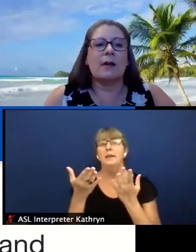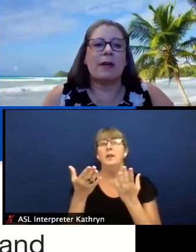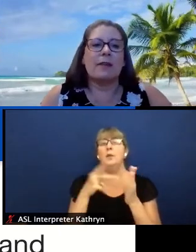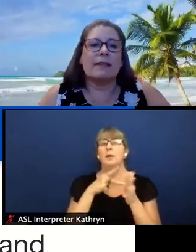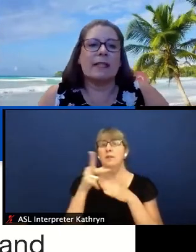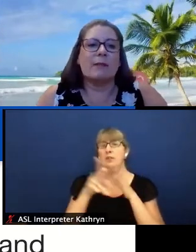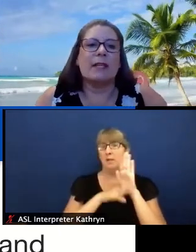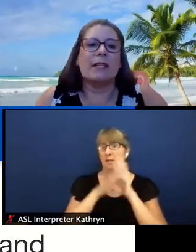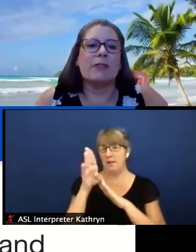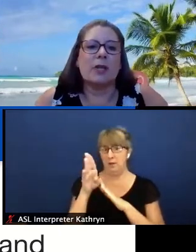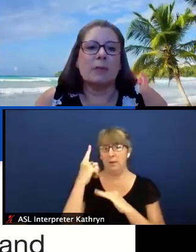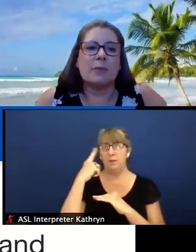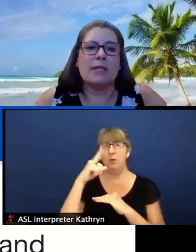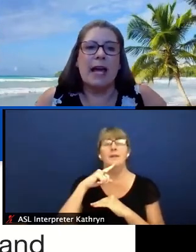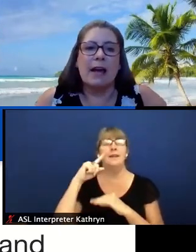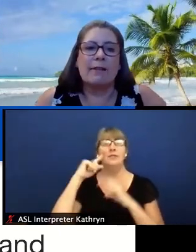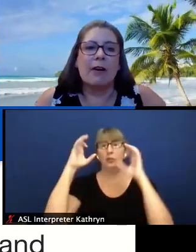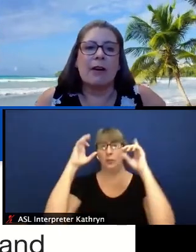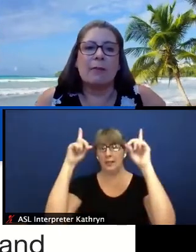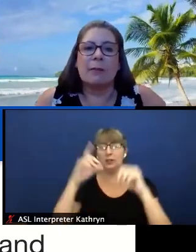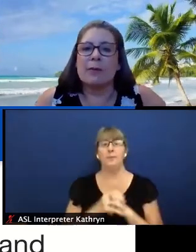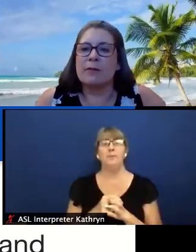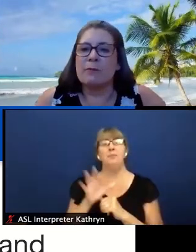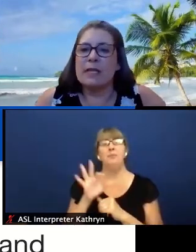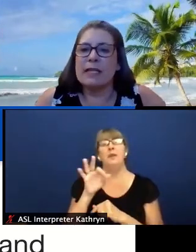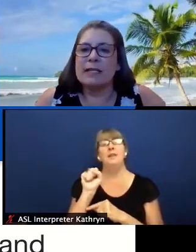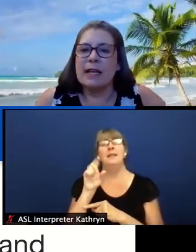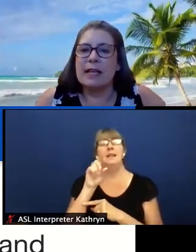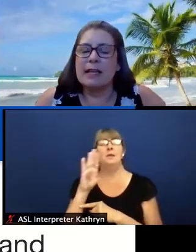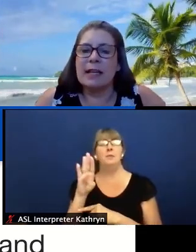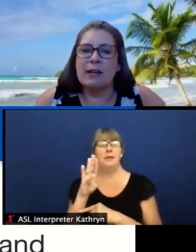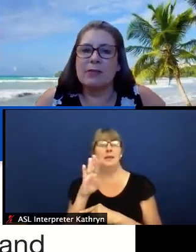FSDB leadership staff are members of many state and national